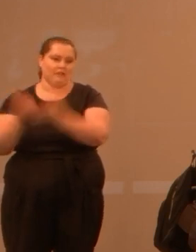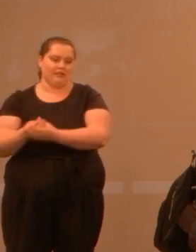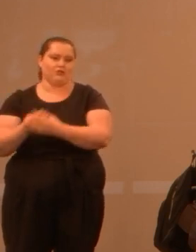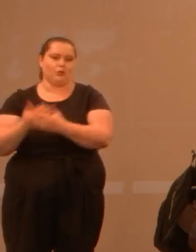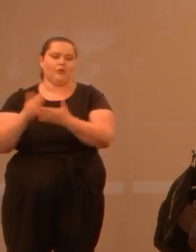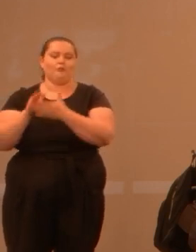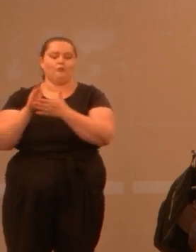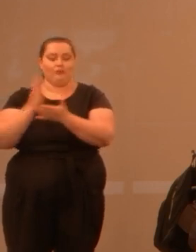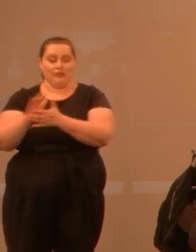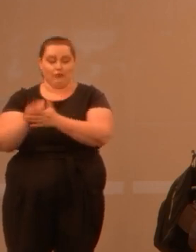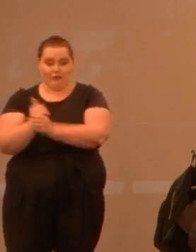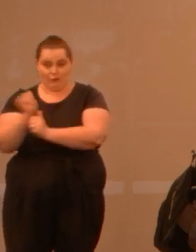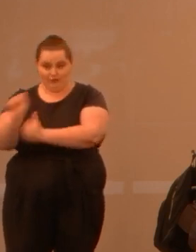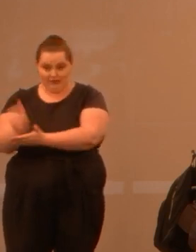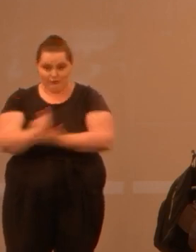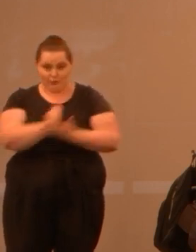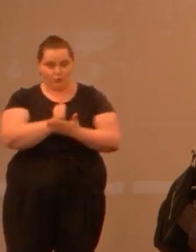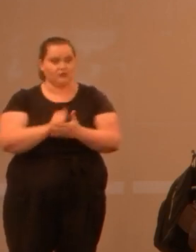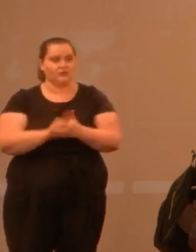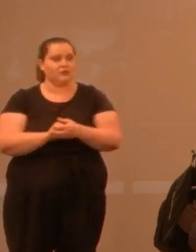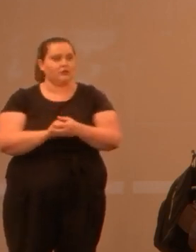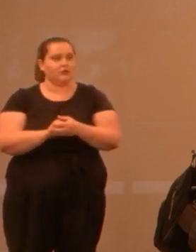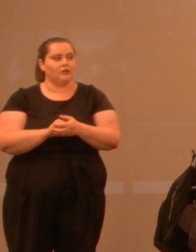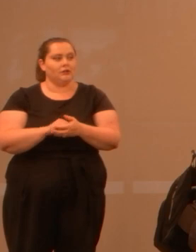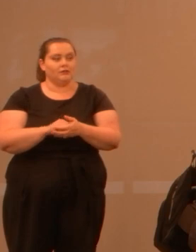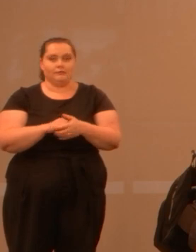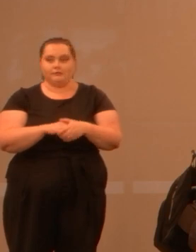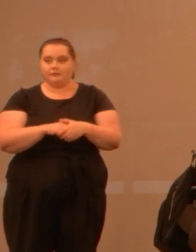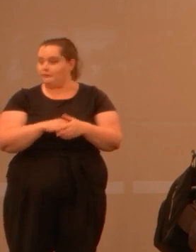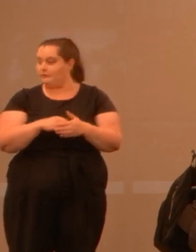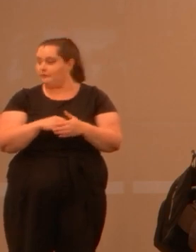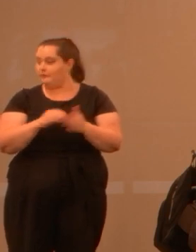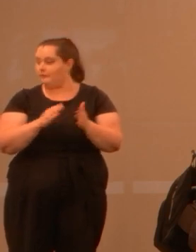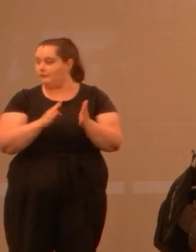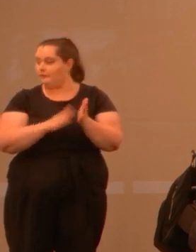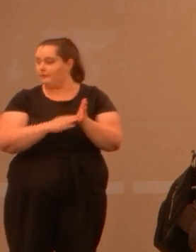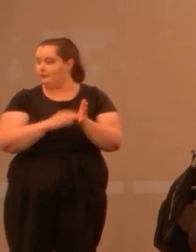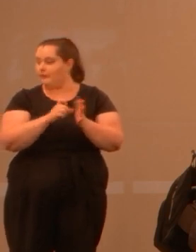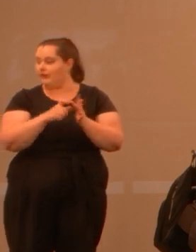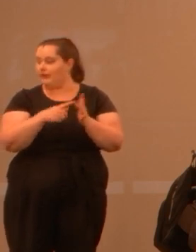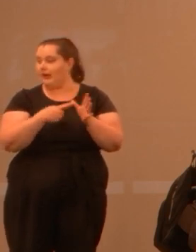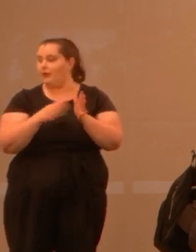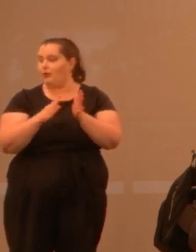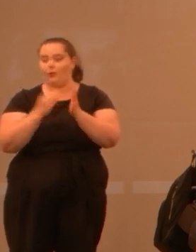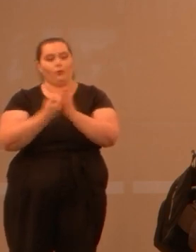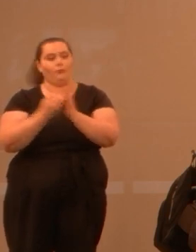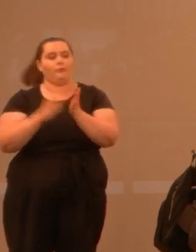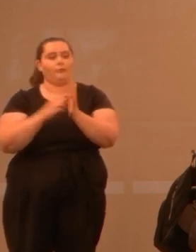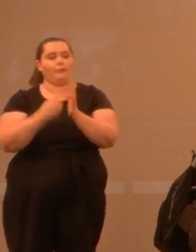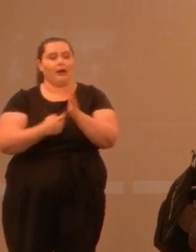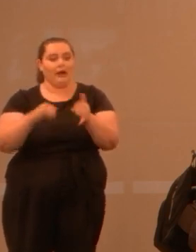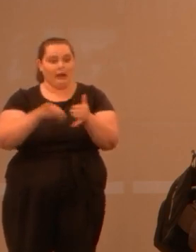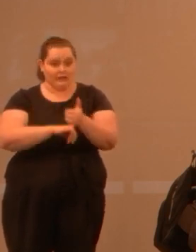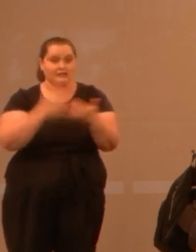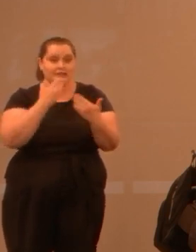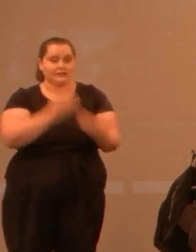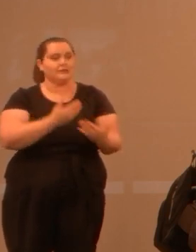We'd also like to thank Media on Mars, we have Claire and Stella here who provide a lot of digital agency support as well. So we have heaps of support,